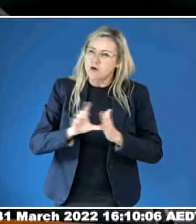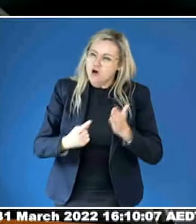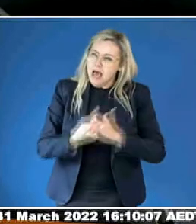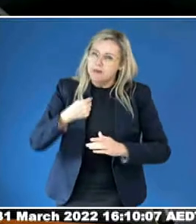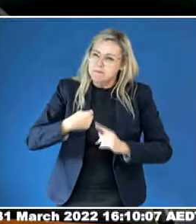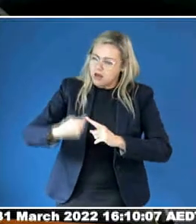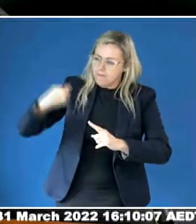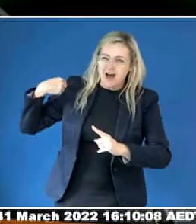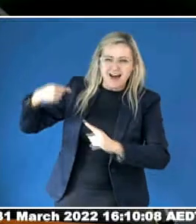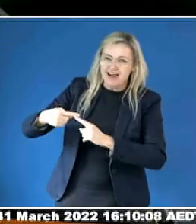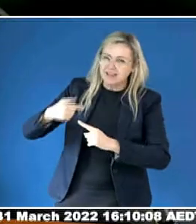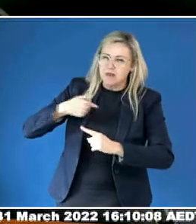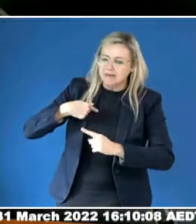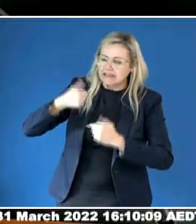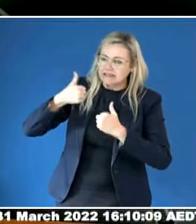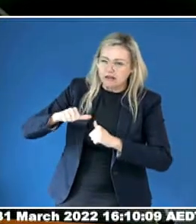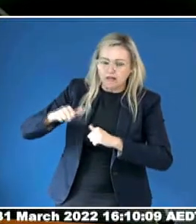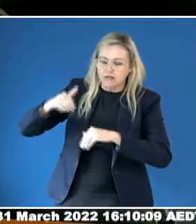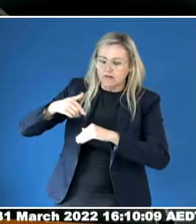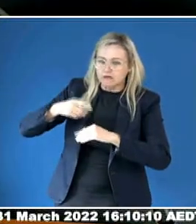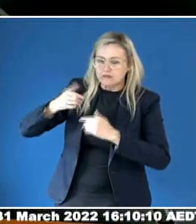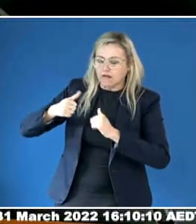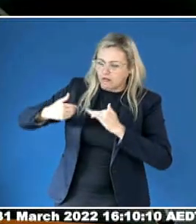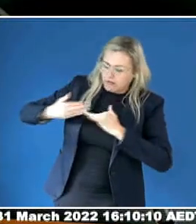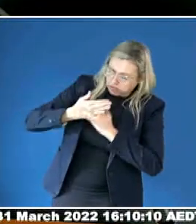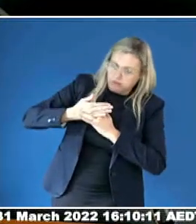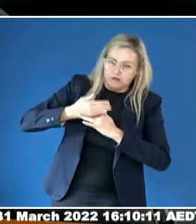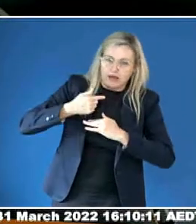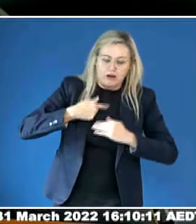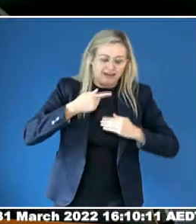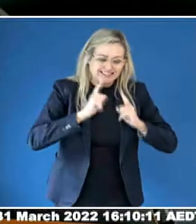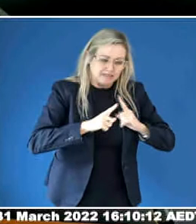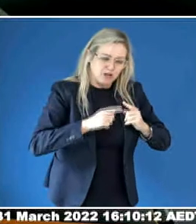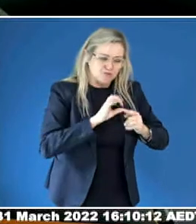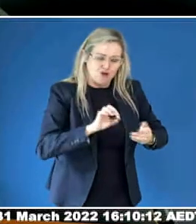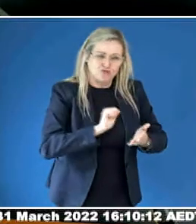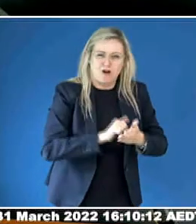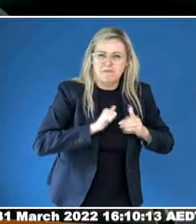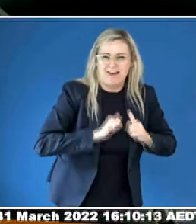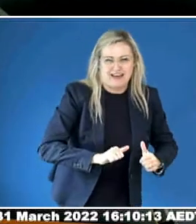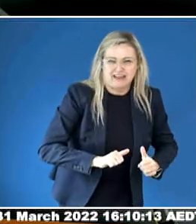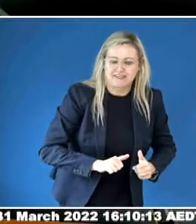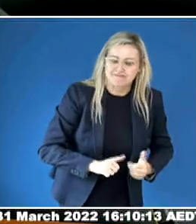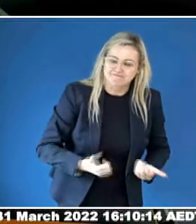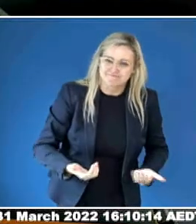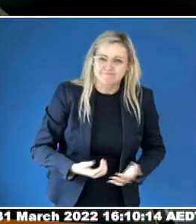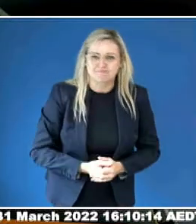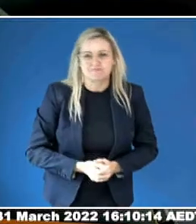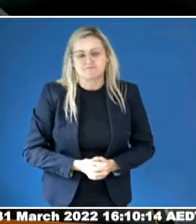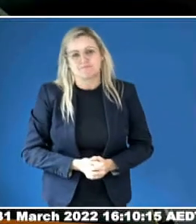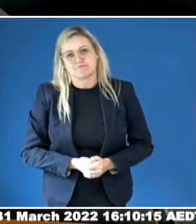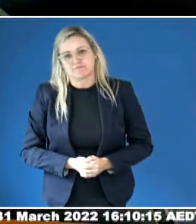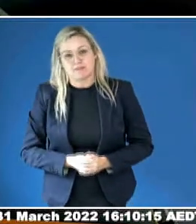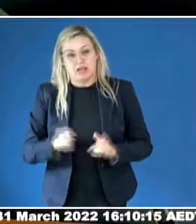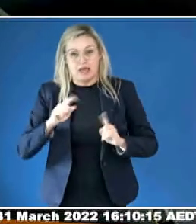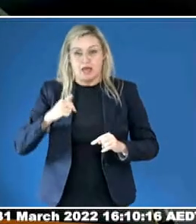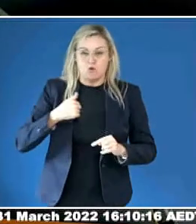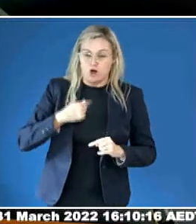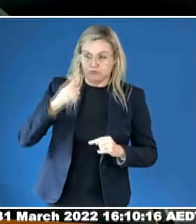that they do not deserve. I'm currently working hard to heal from my past